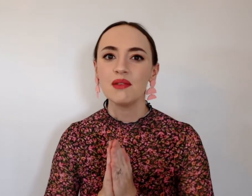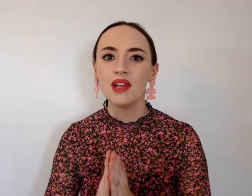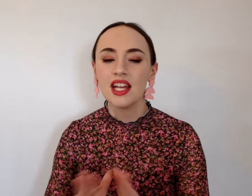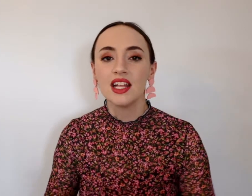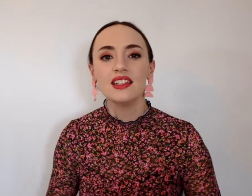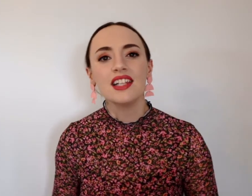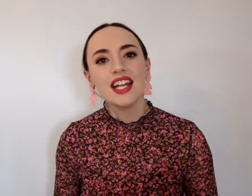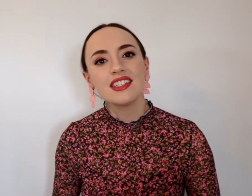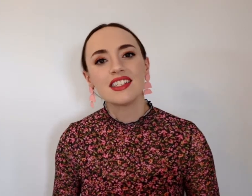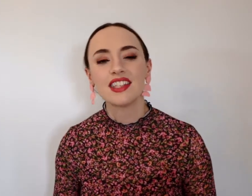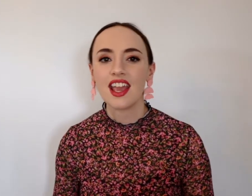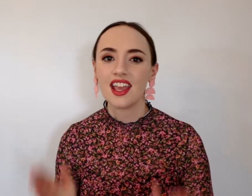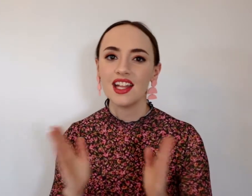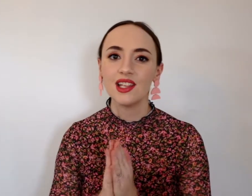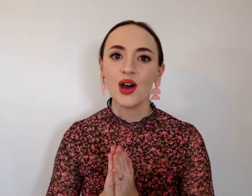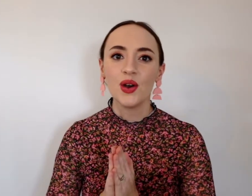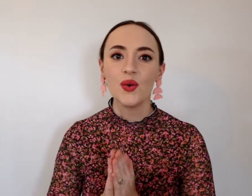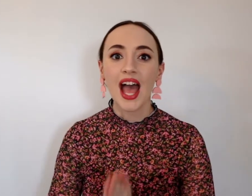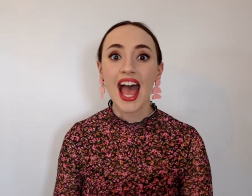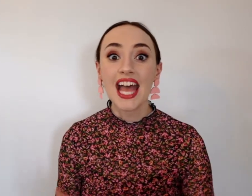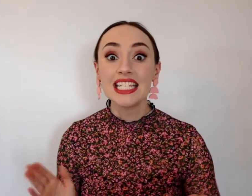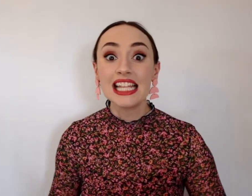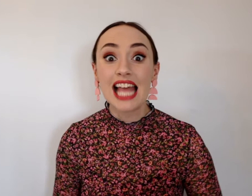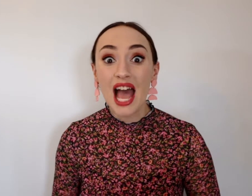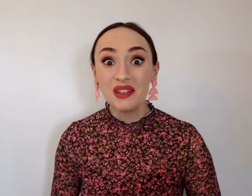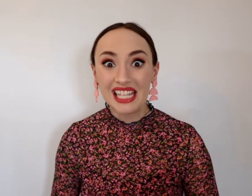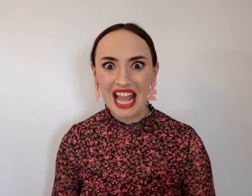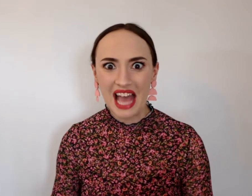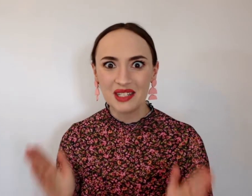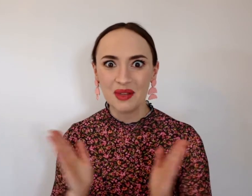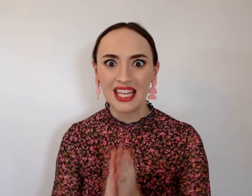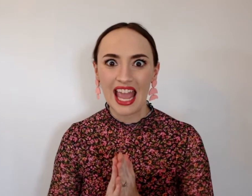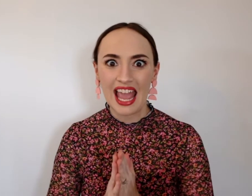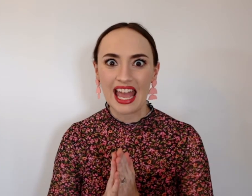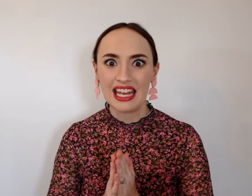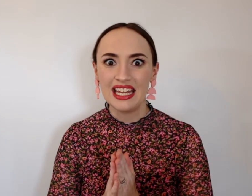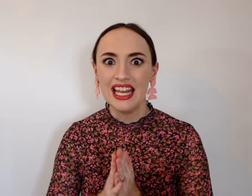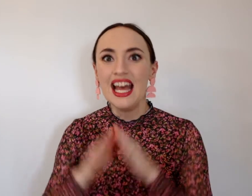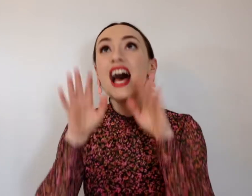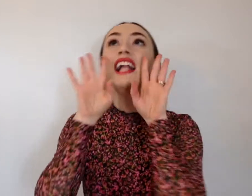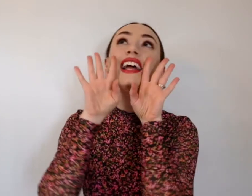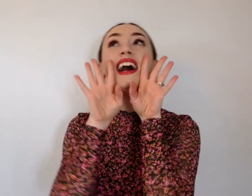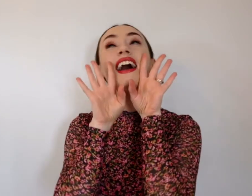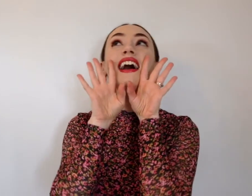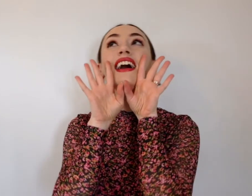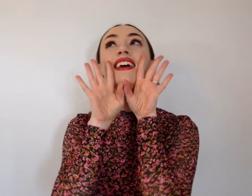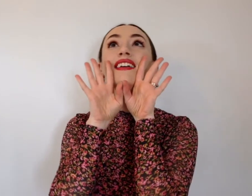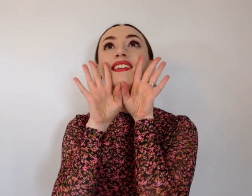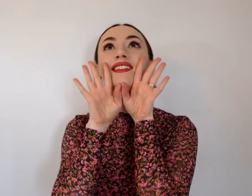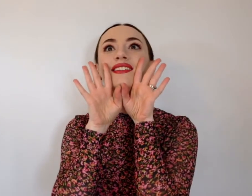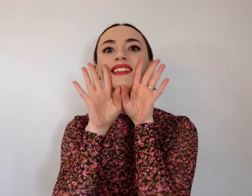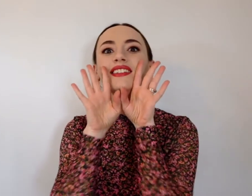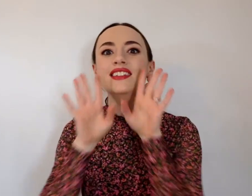Let's say hello as loudly as we can! Hello!!